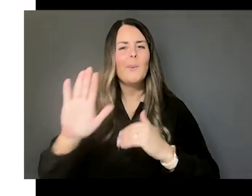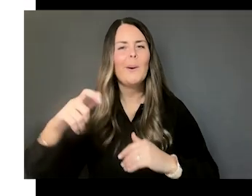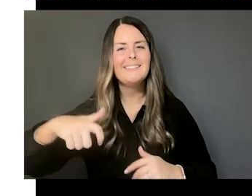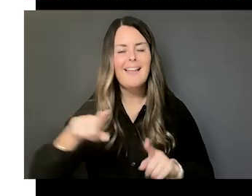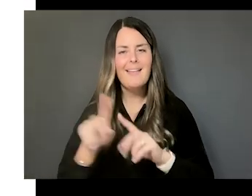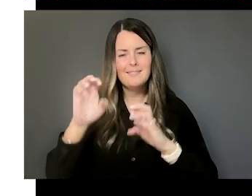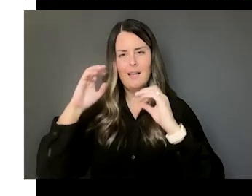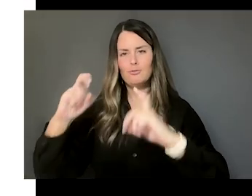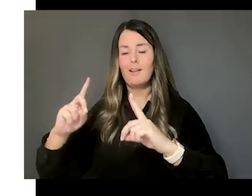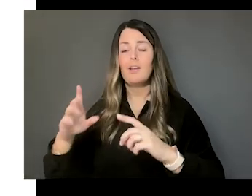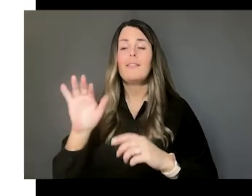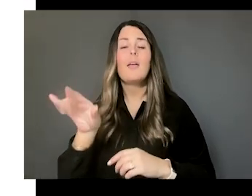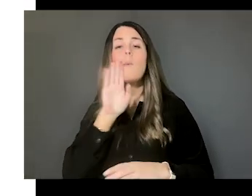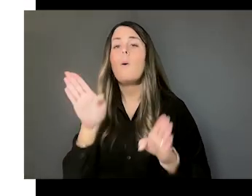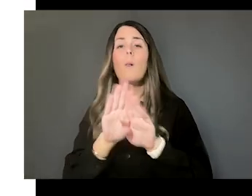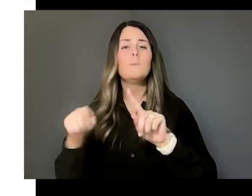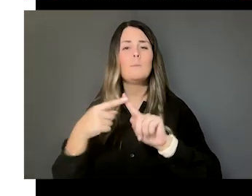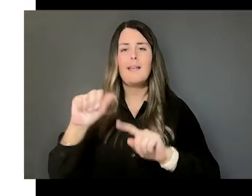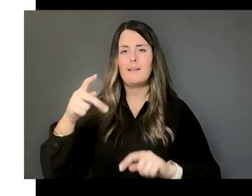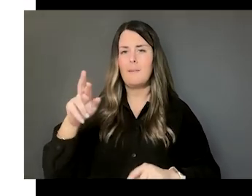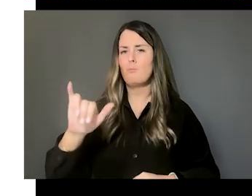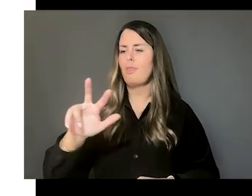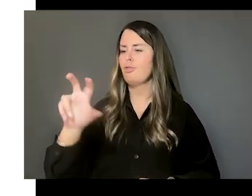The survey will close on April 30th, 2025.